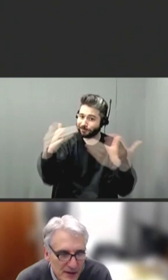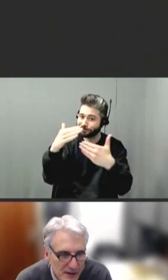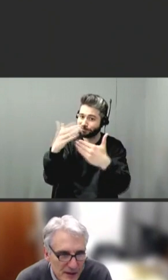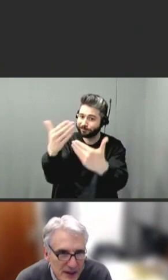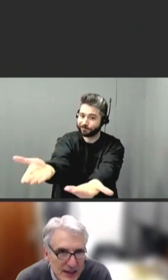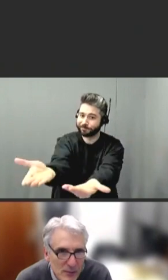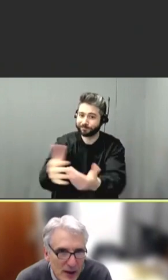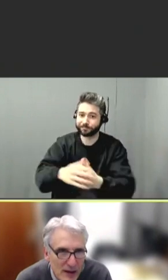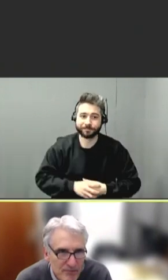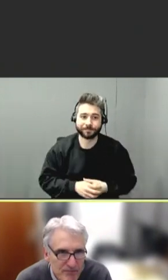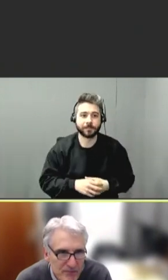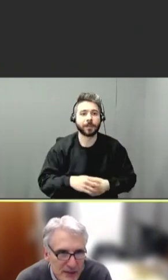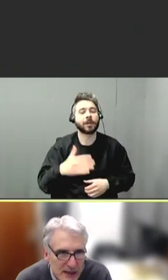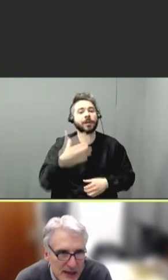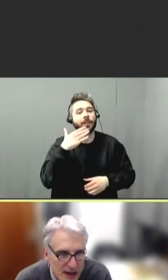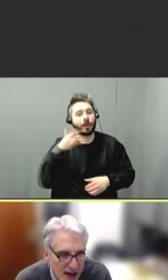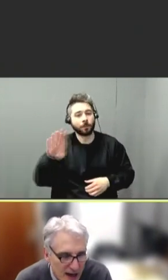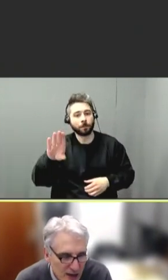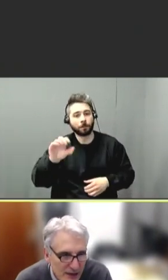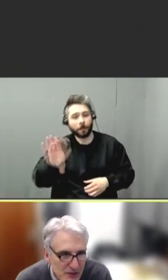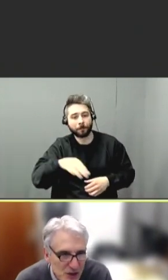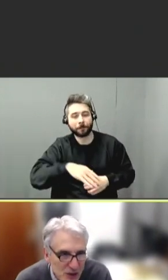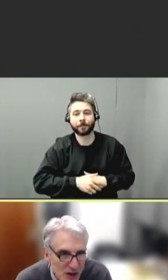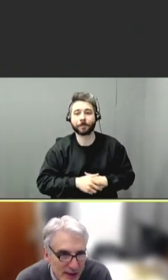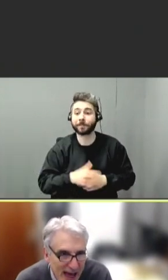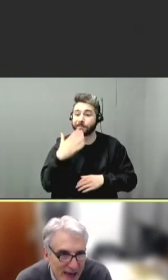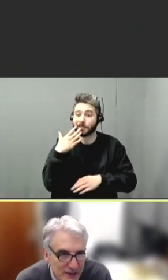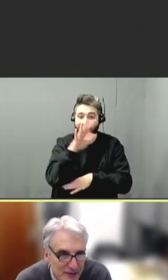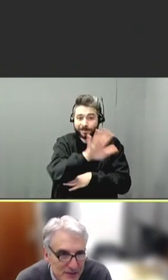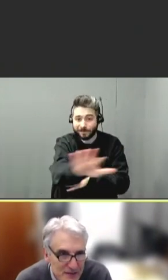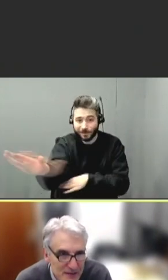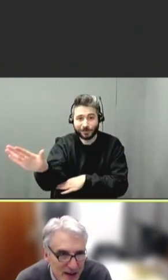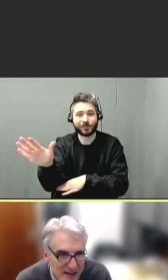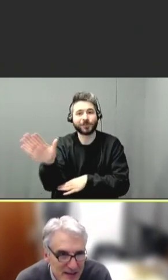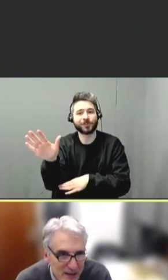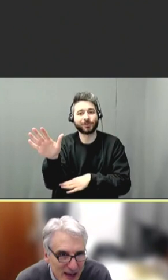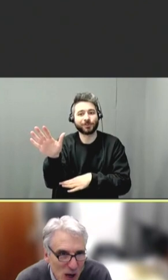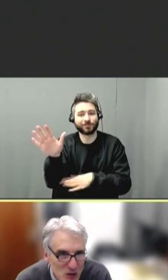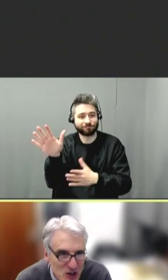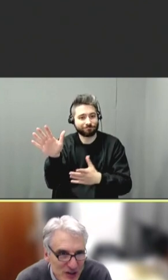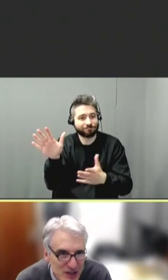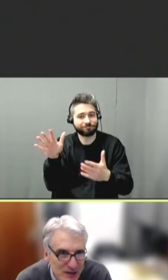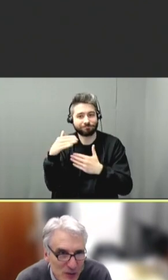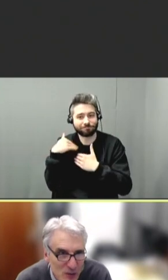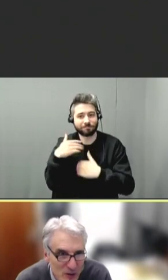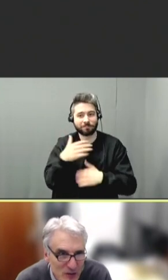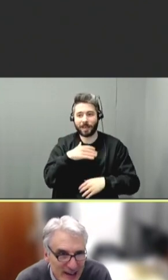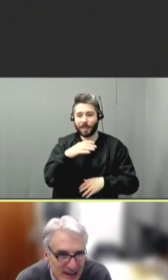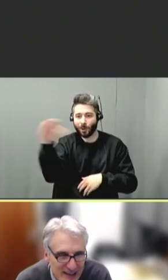Rob Schechter: Good afternoon. On behalf of my co-chair, Stephen Rinderknecht,